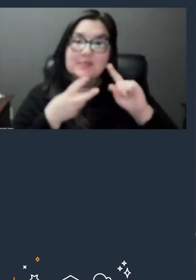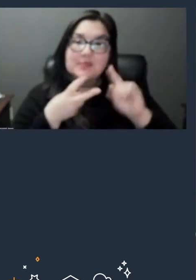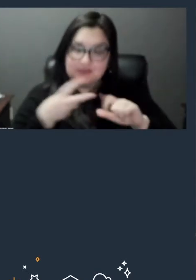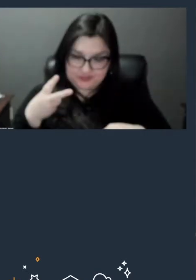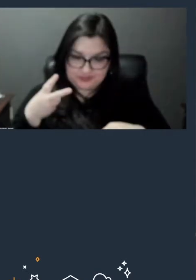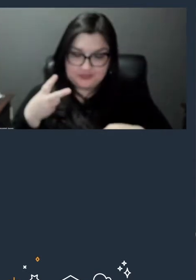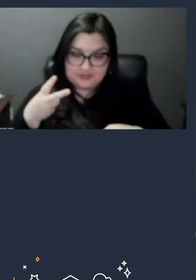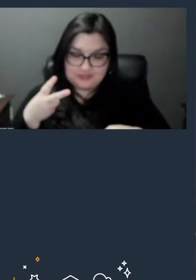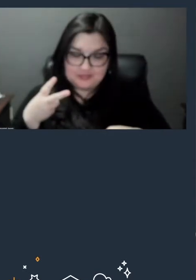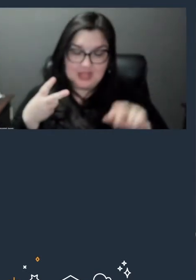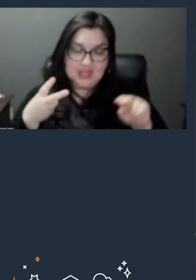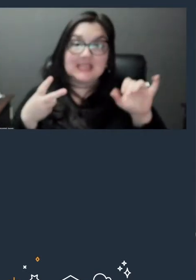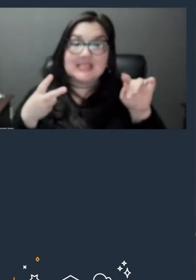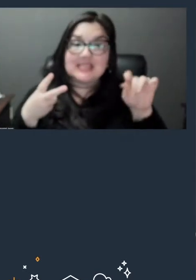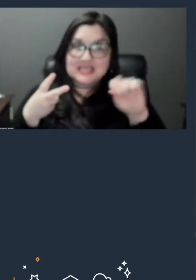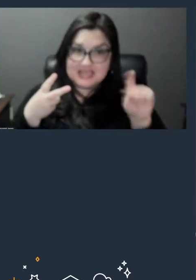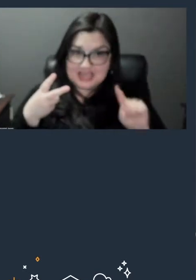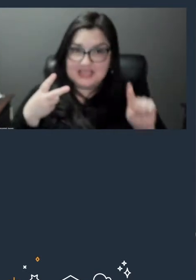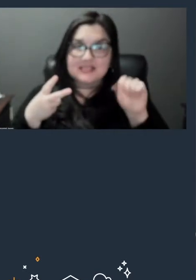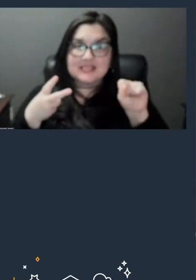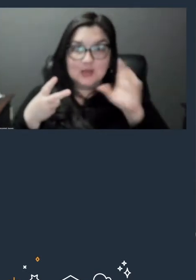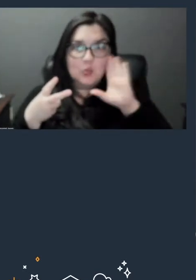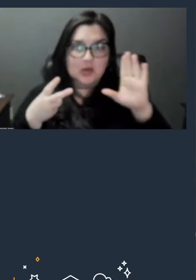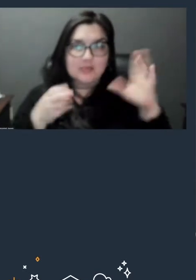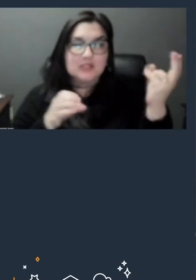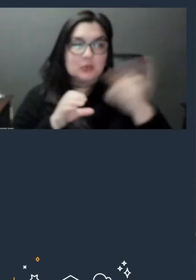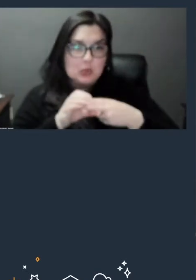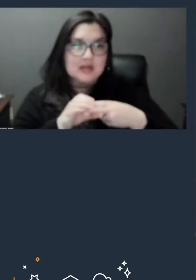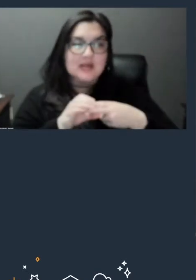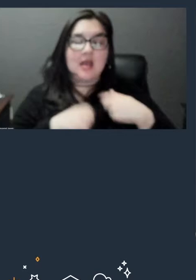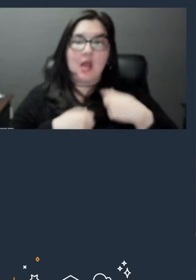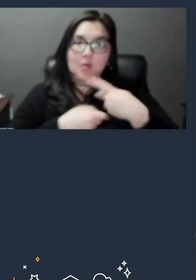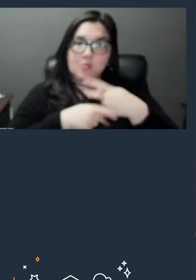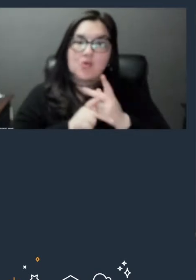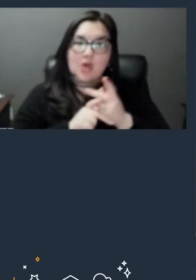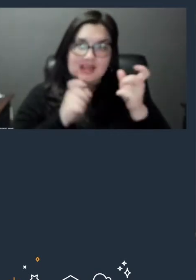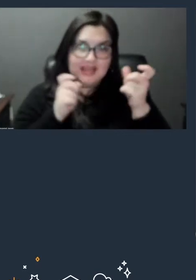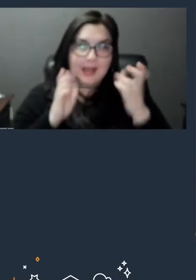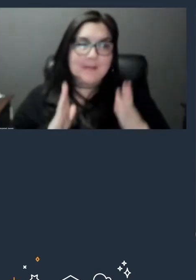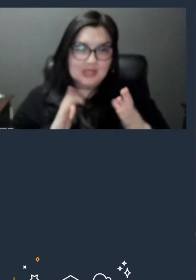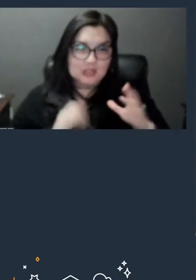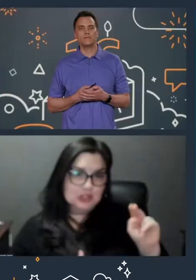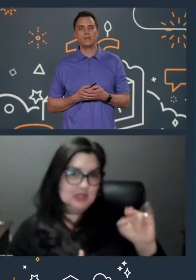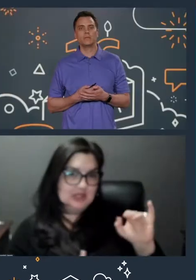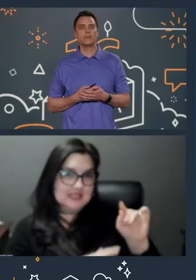And I'm a Product Manager on the AWS DataSync team, Nits is a Product Manager on the AWS Snow Family,